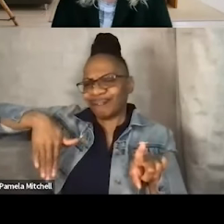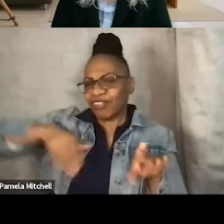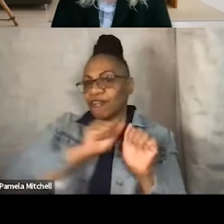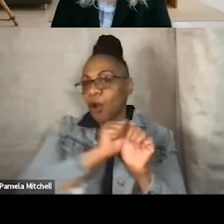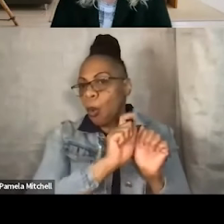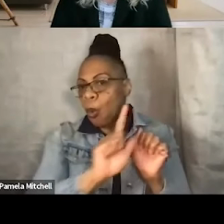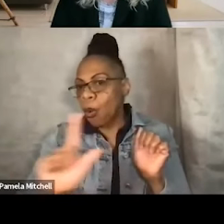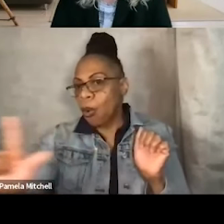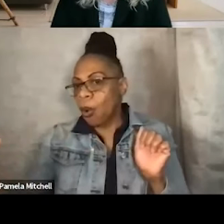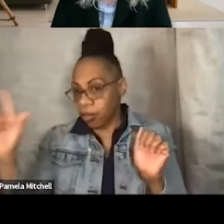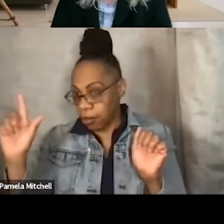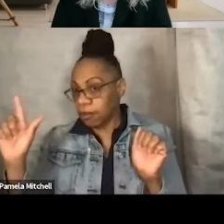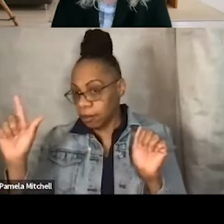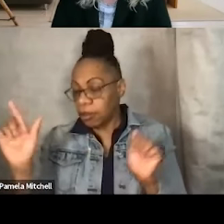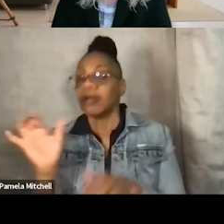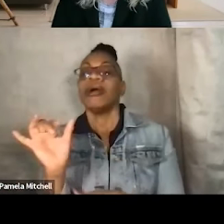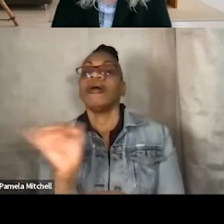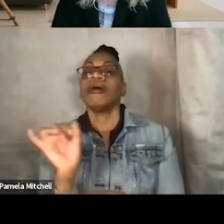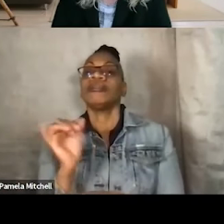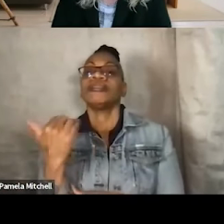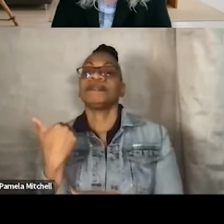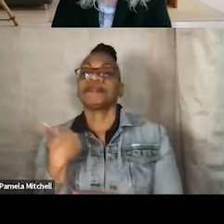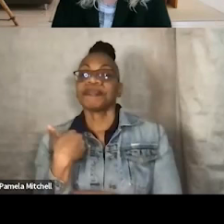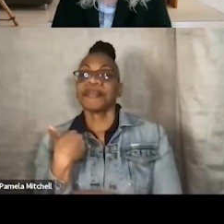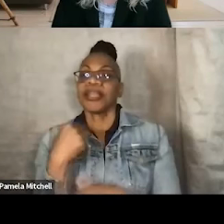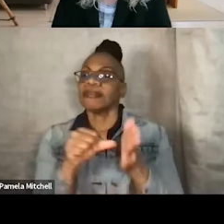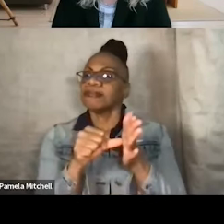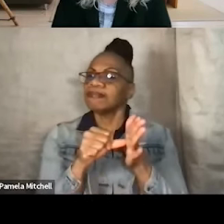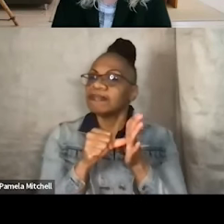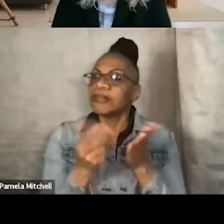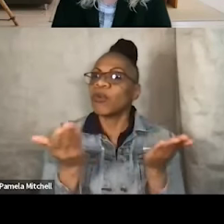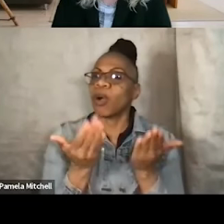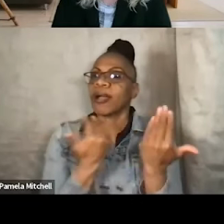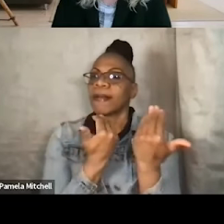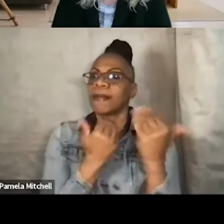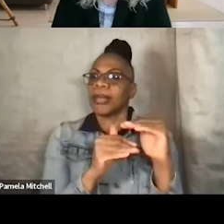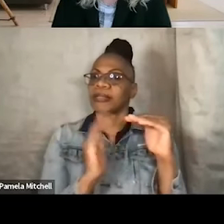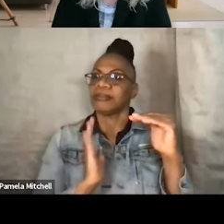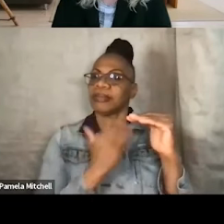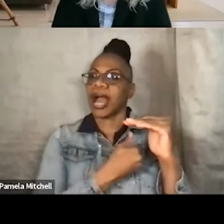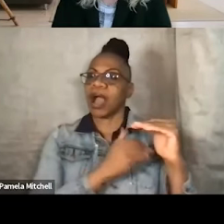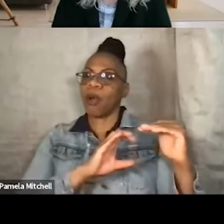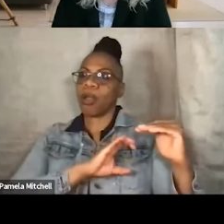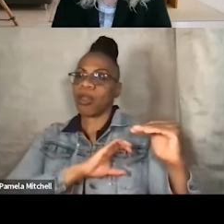We also have an emphasis on minimizing our law enforcement involvement